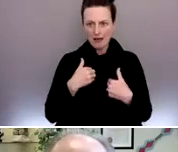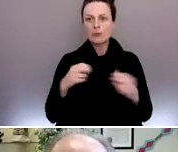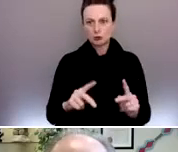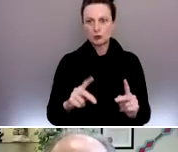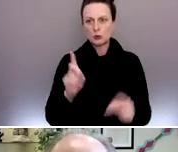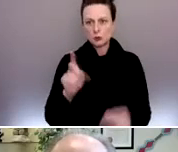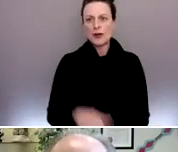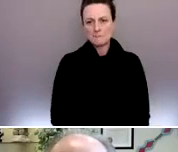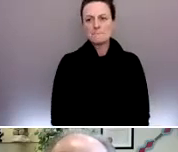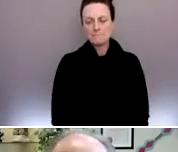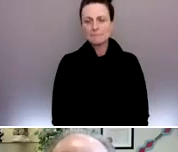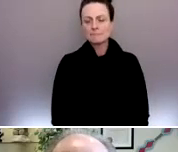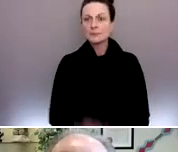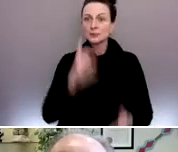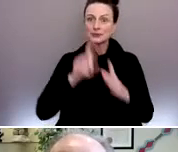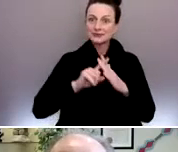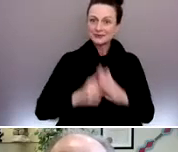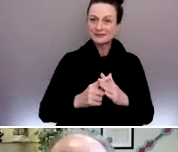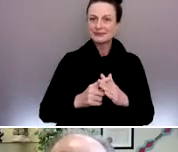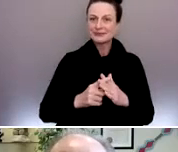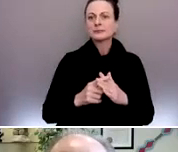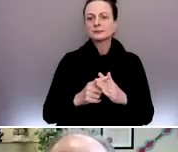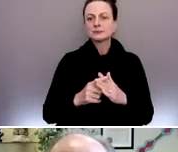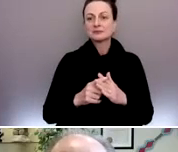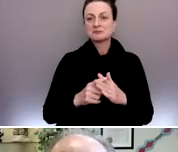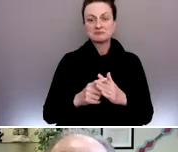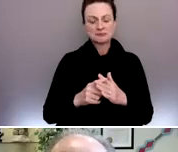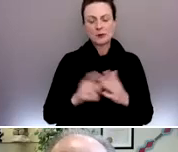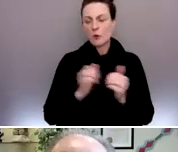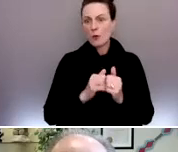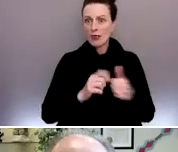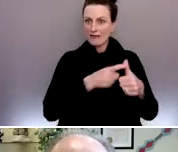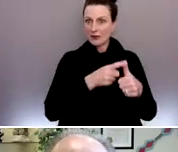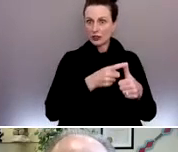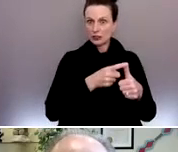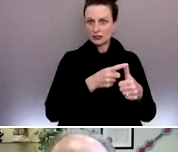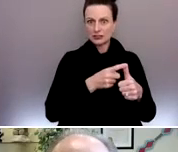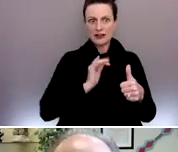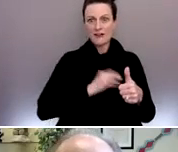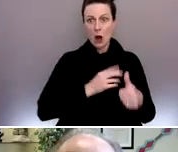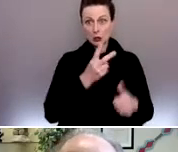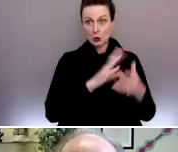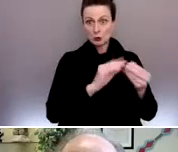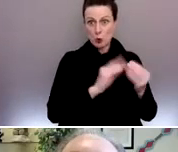We will begin as noted with the first of our two storytellers sharing their lived